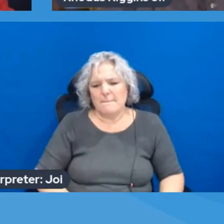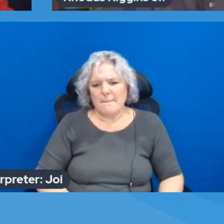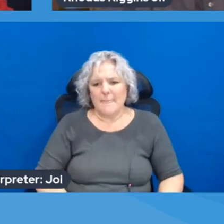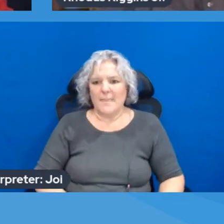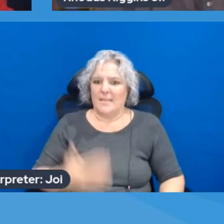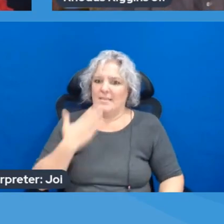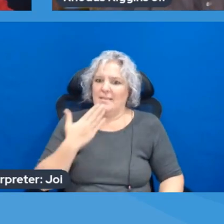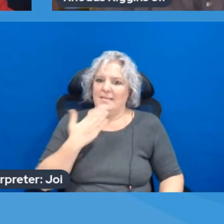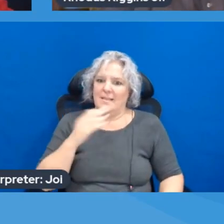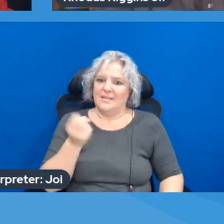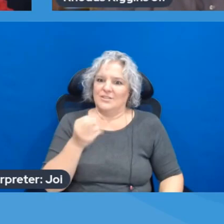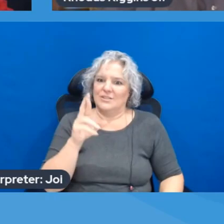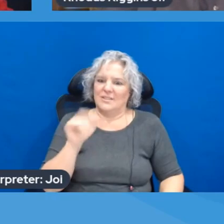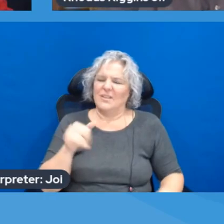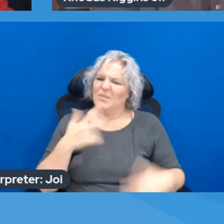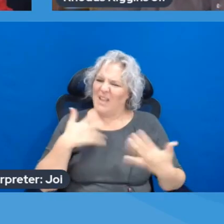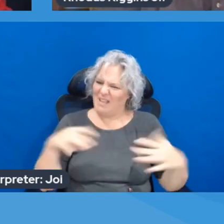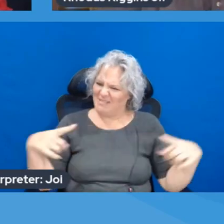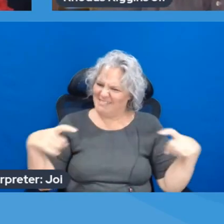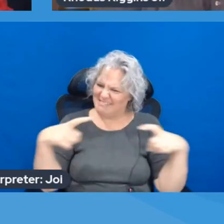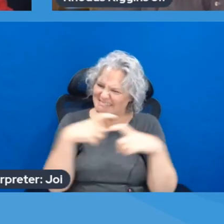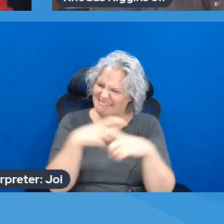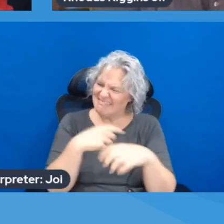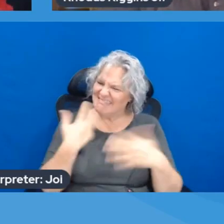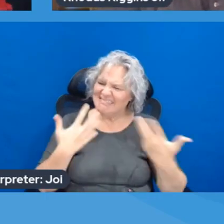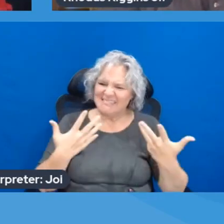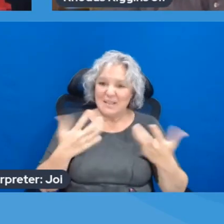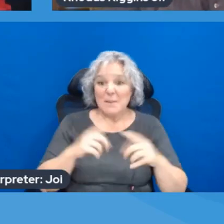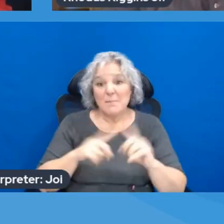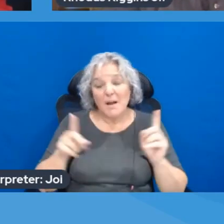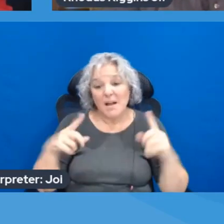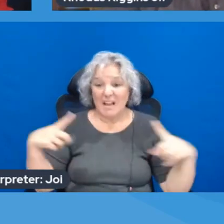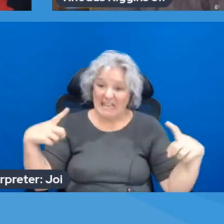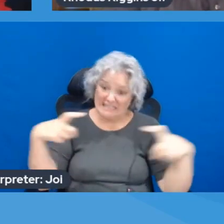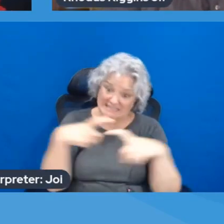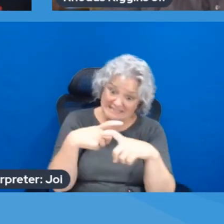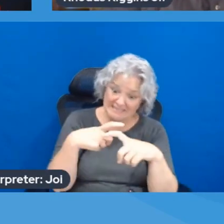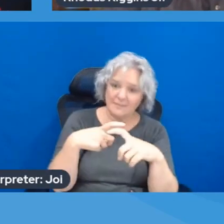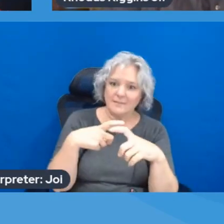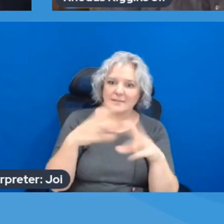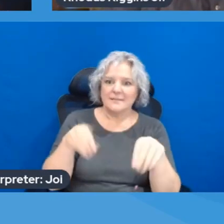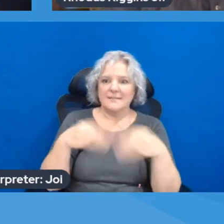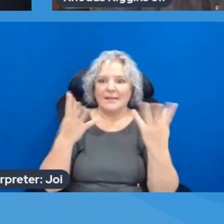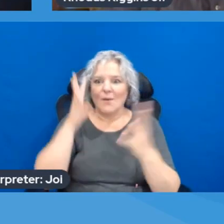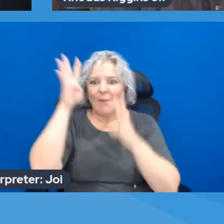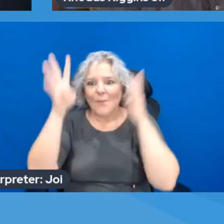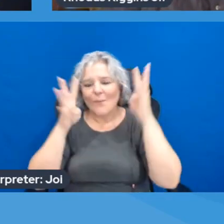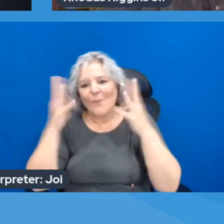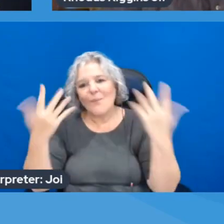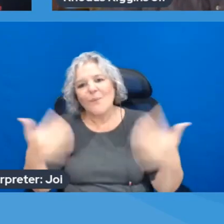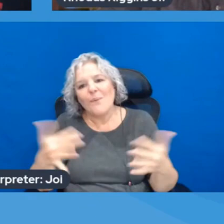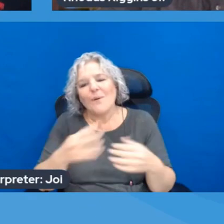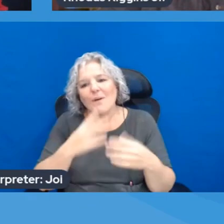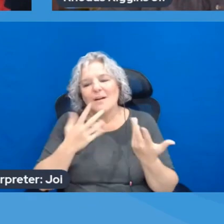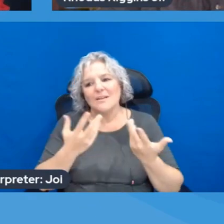It makes it more complex, right? But allows for creativity and connection in our work, which is so exciting.